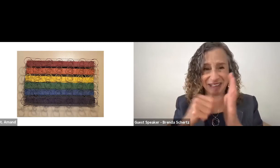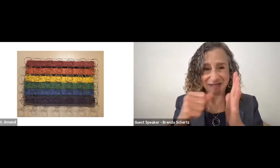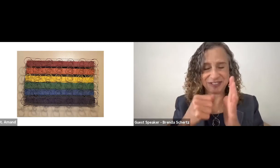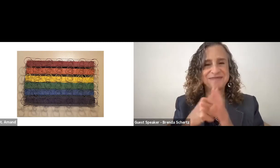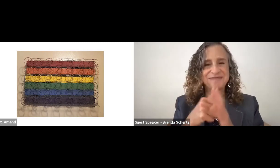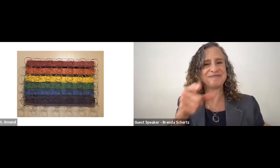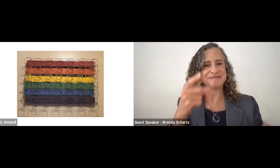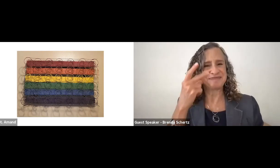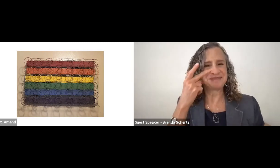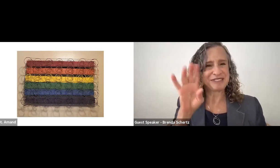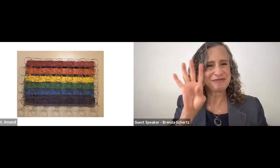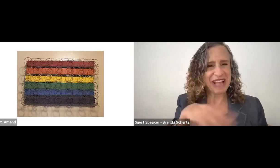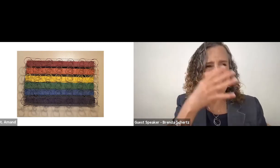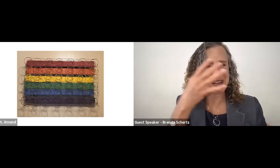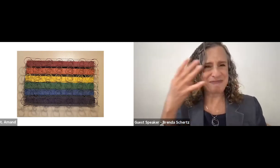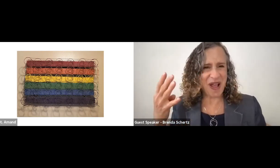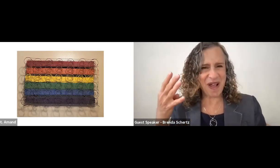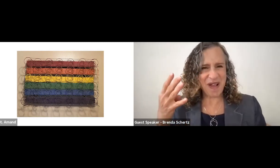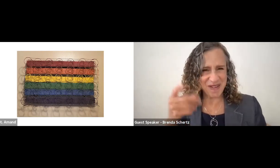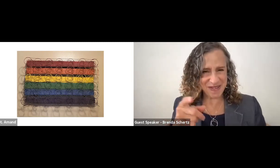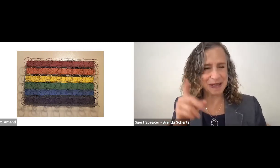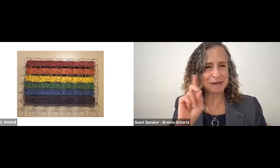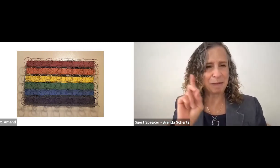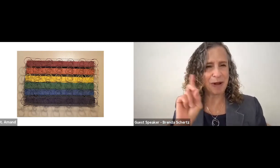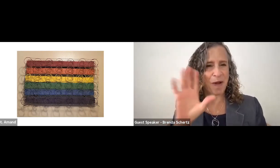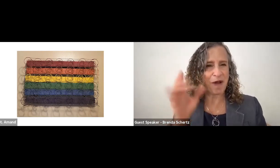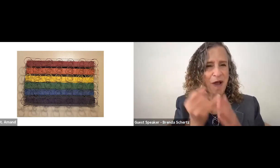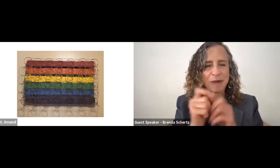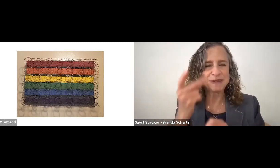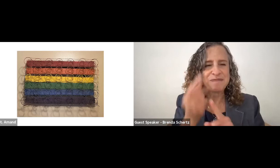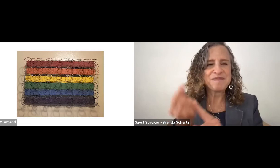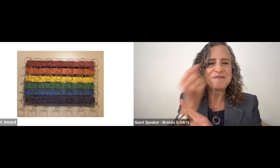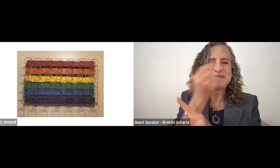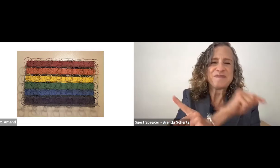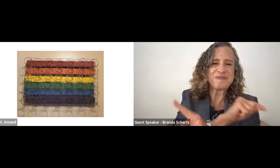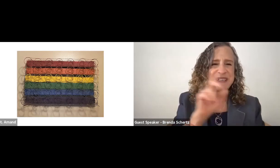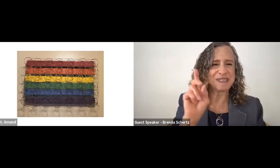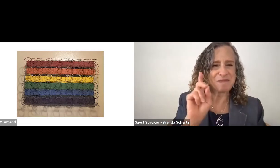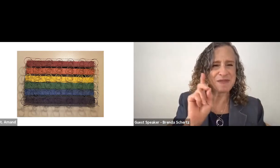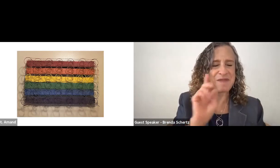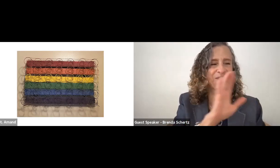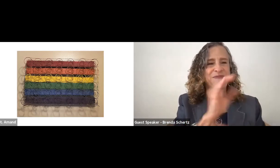Oh, yes. Yeah. You can see his rainbow flag here,